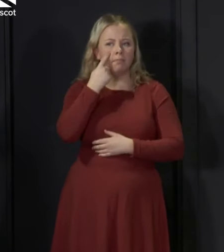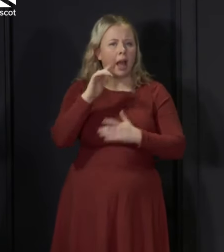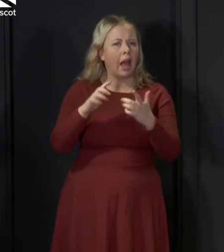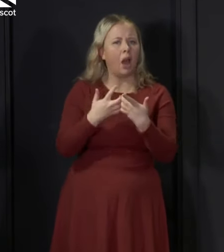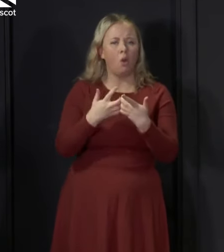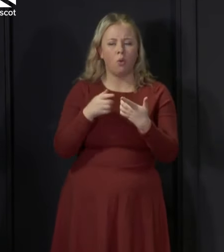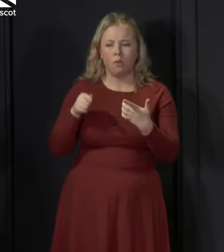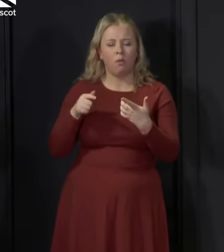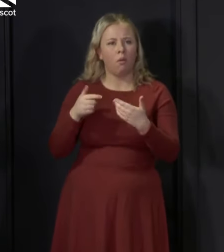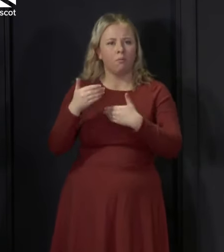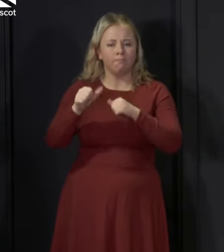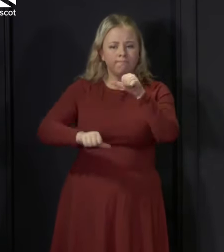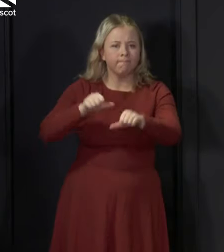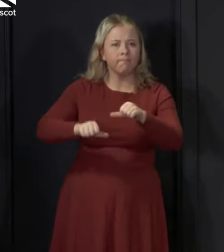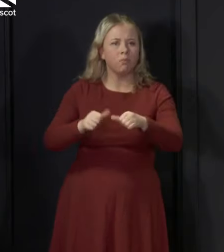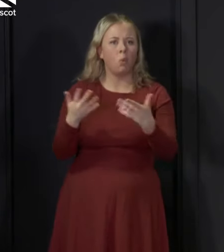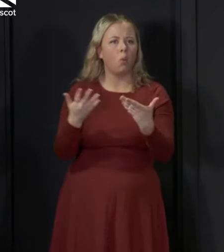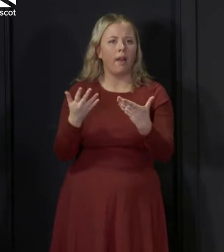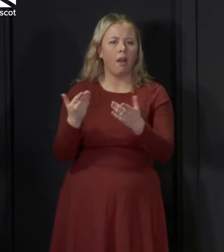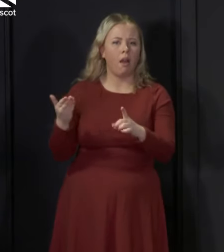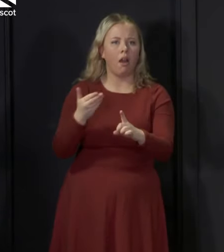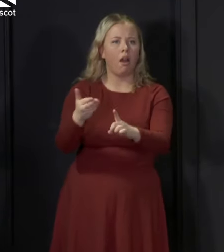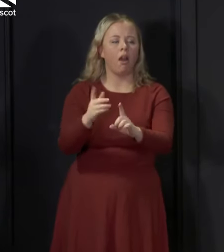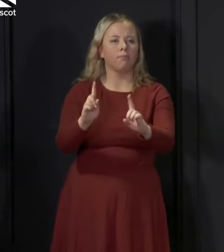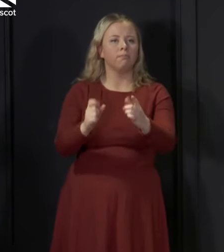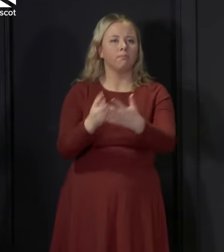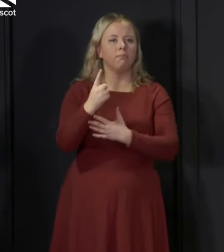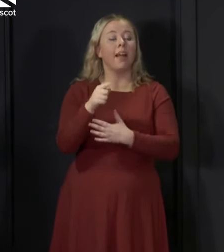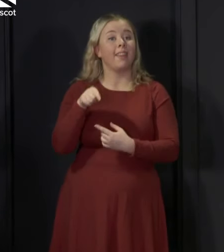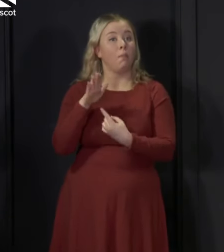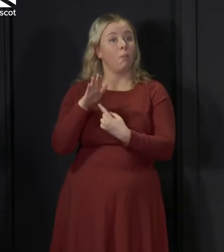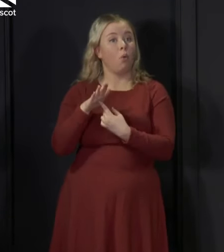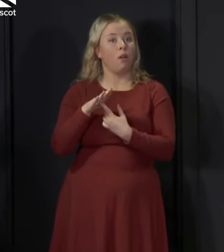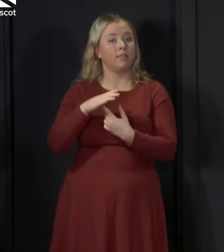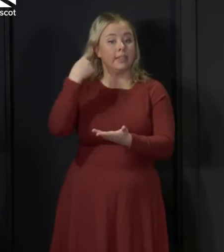is progressing and where it is progressing. And that is important as we take decisions for the future.